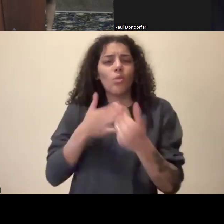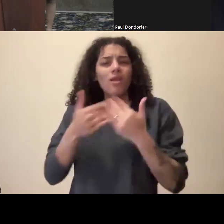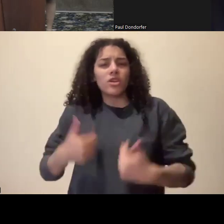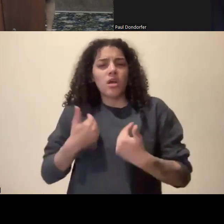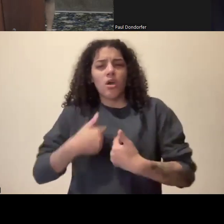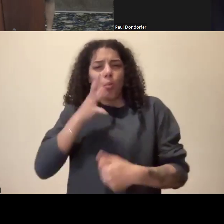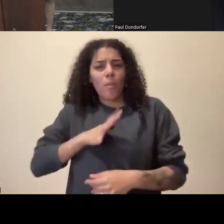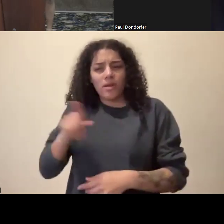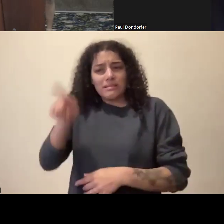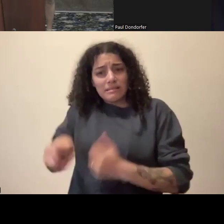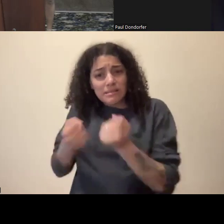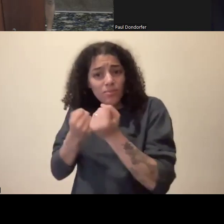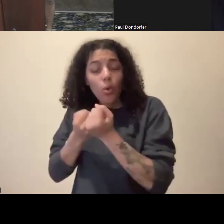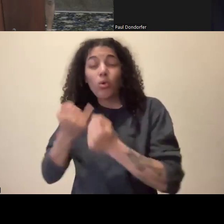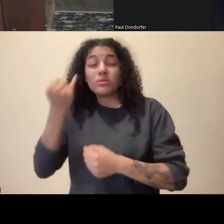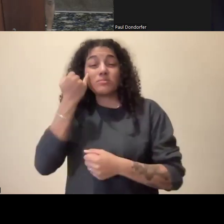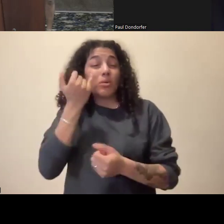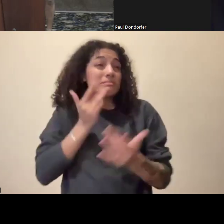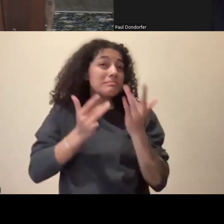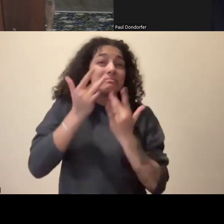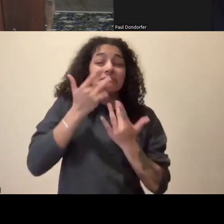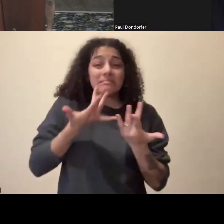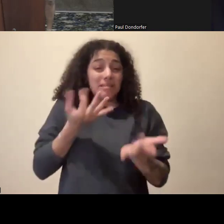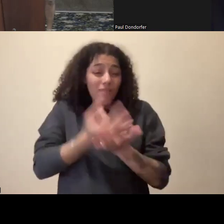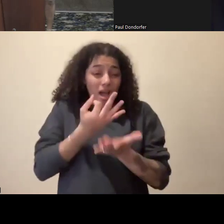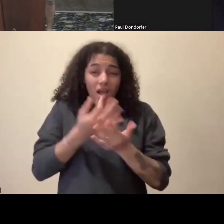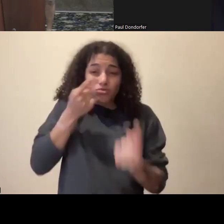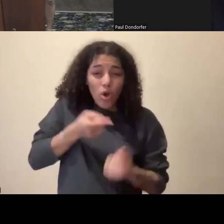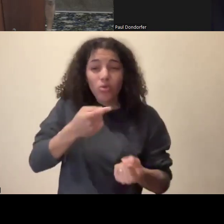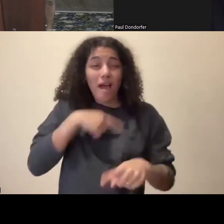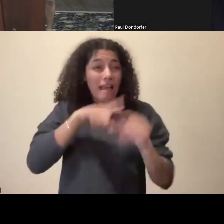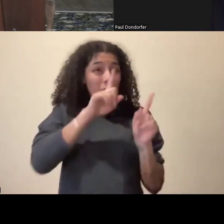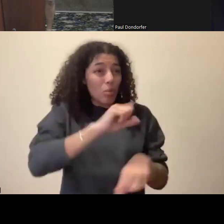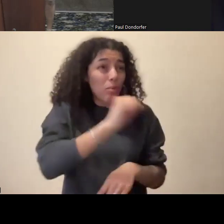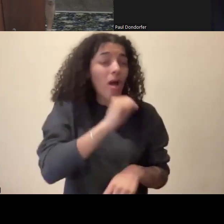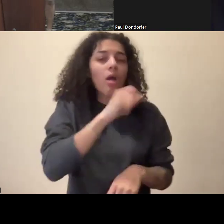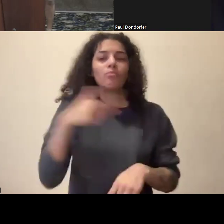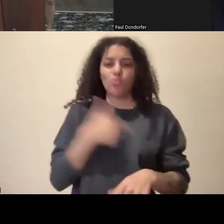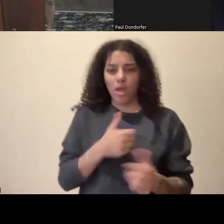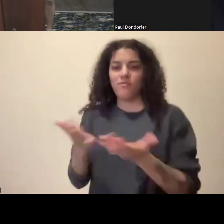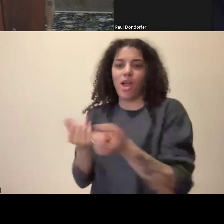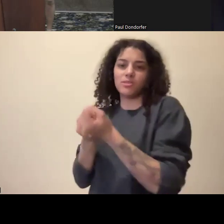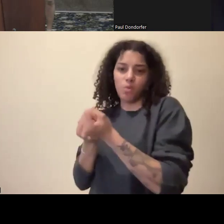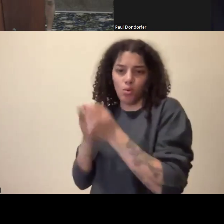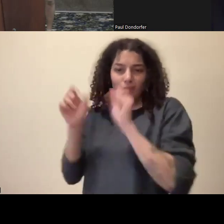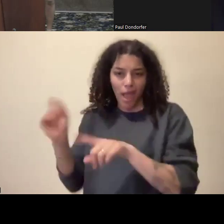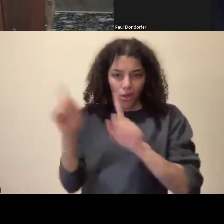be able to attend her prom due to financial strain Without the support of our volunteers